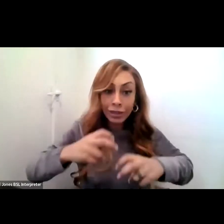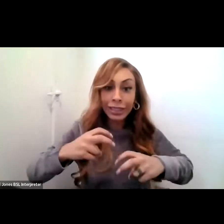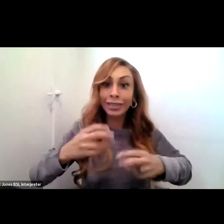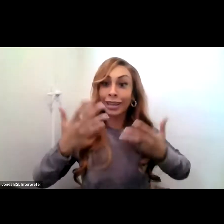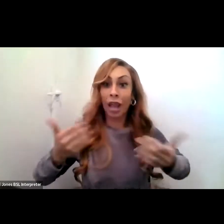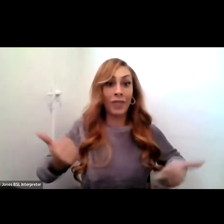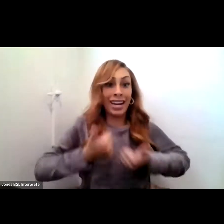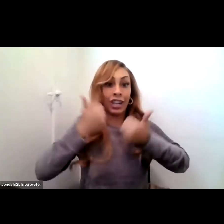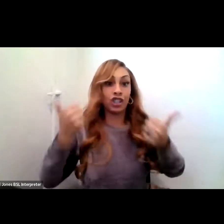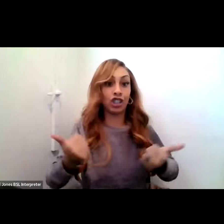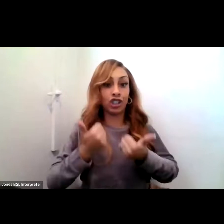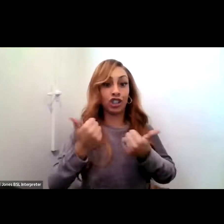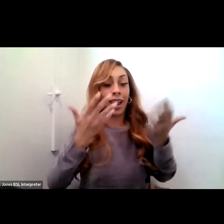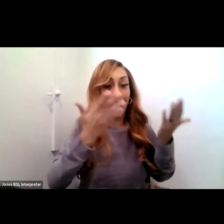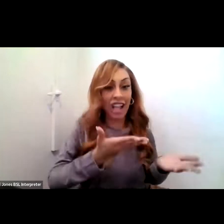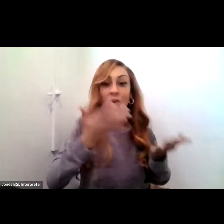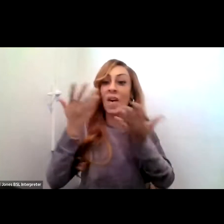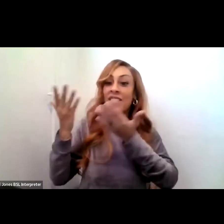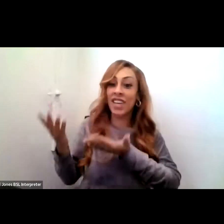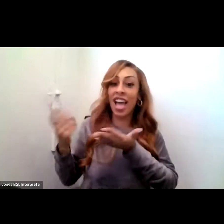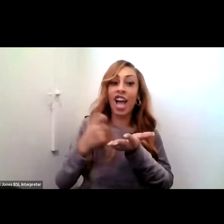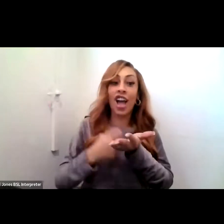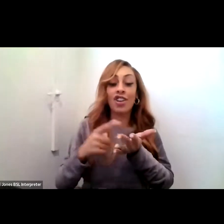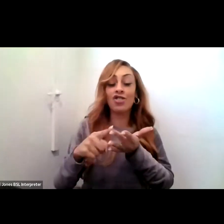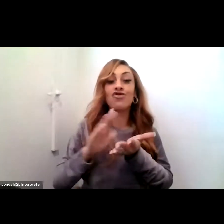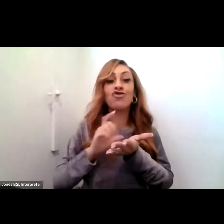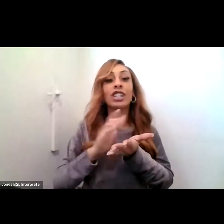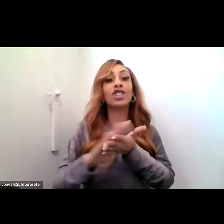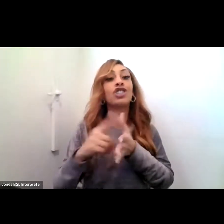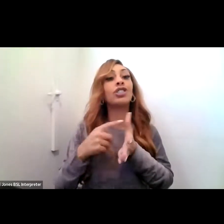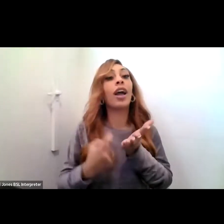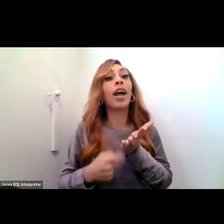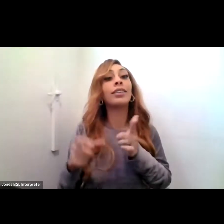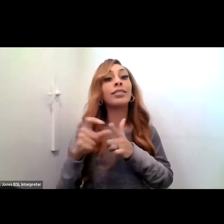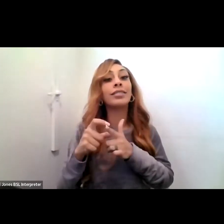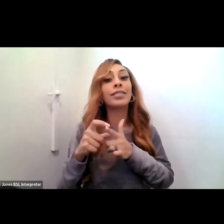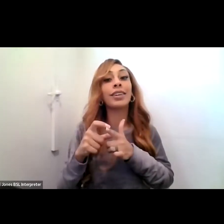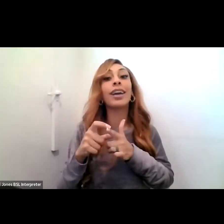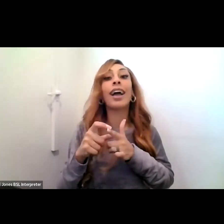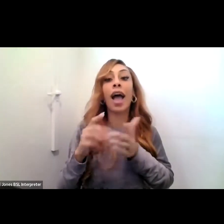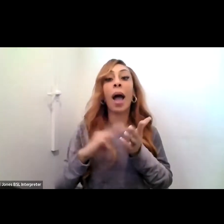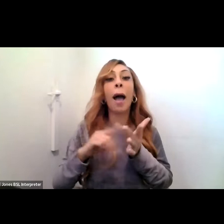so I would like to hand over to Richard Misek who has led this research to introduce himself